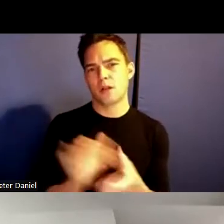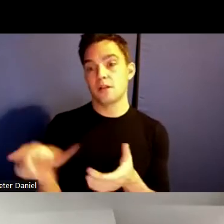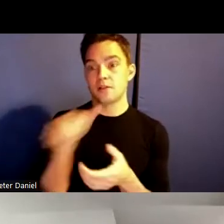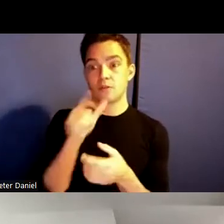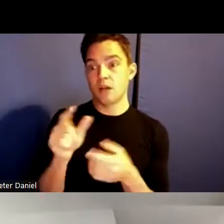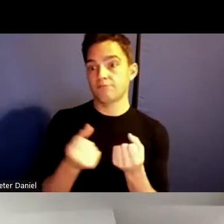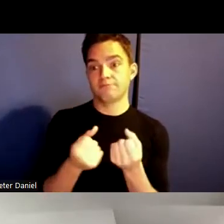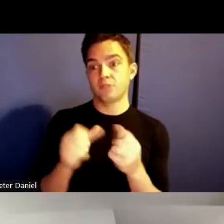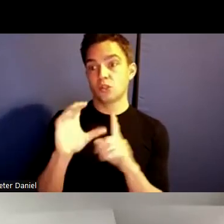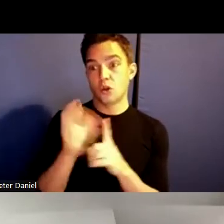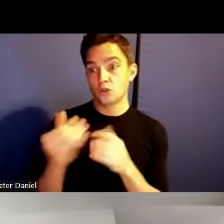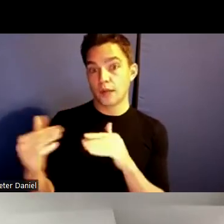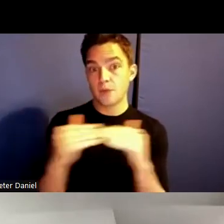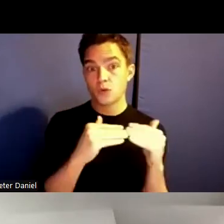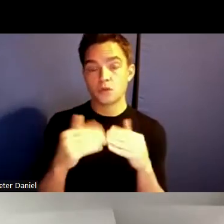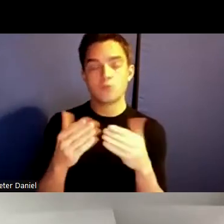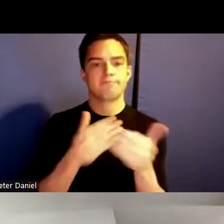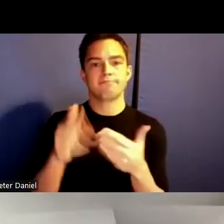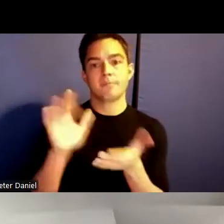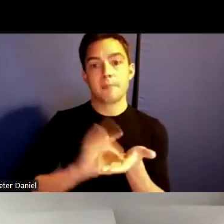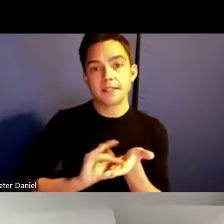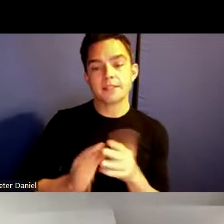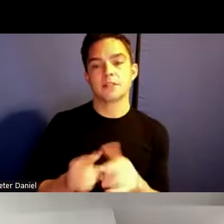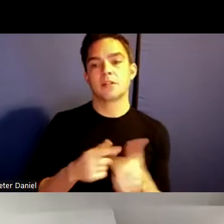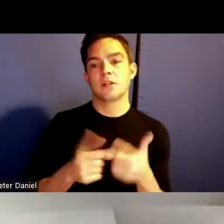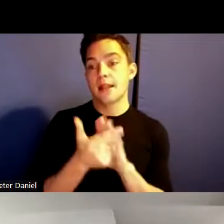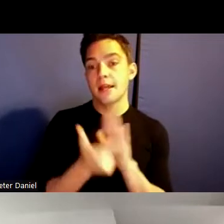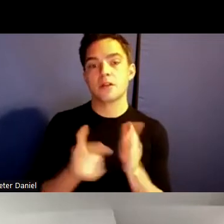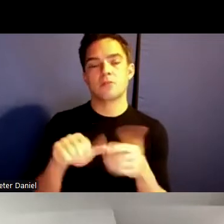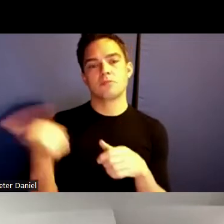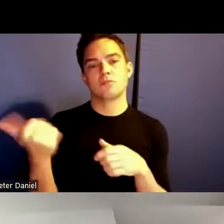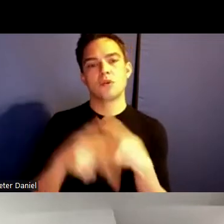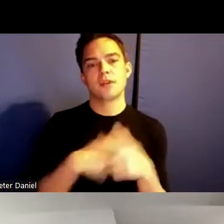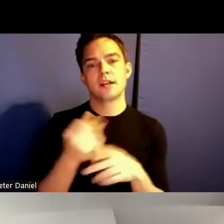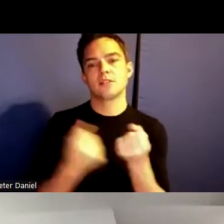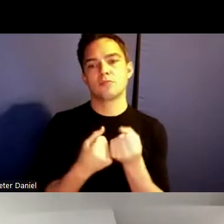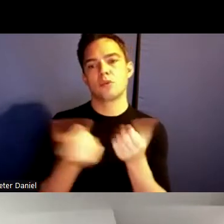neutral, whether it's medicine, whether it's legal, or other kind of supportive services. And